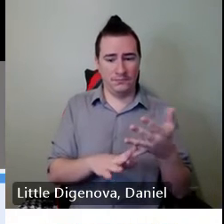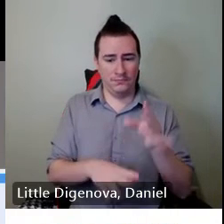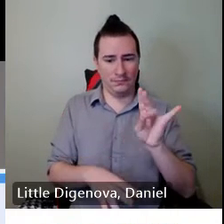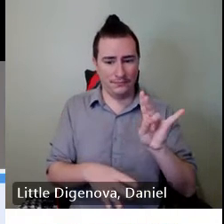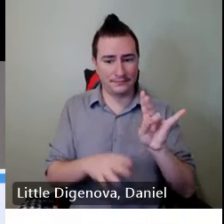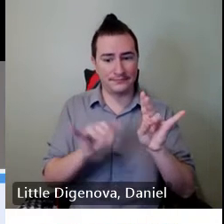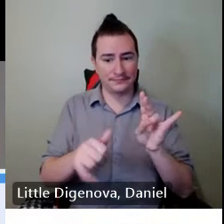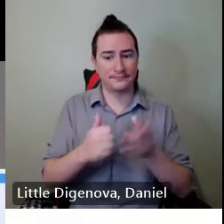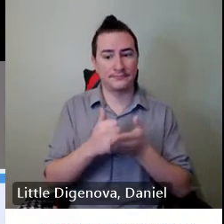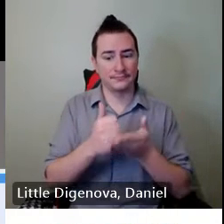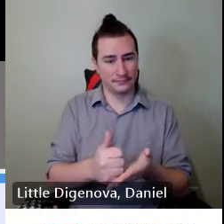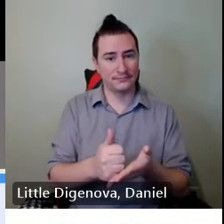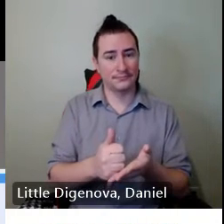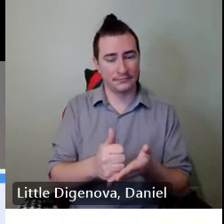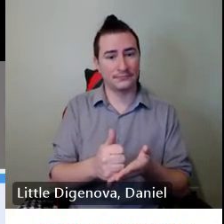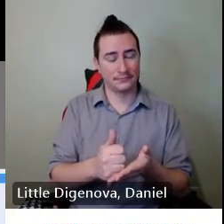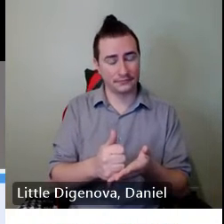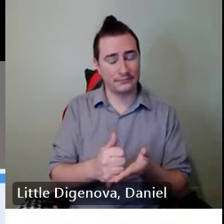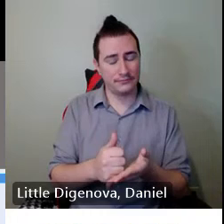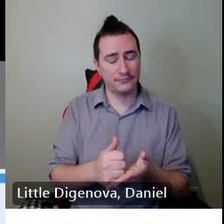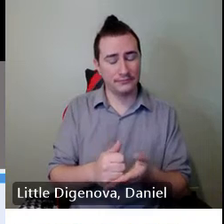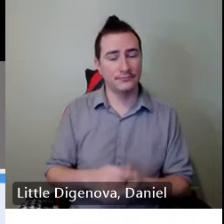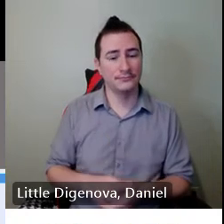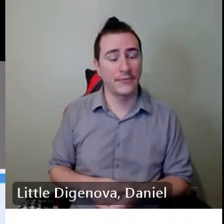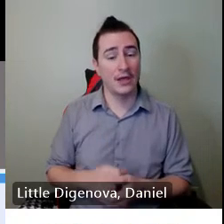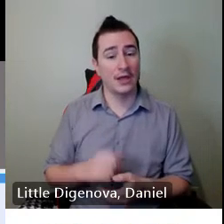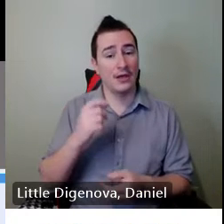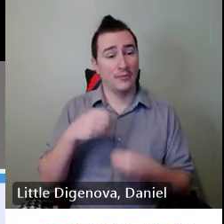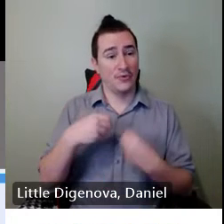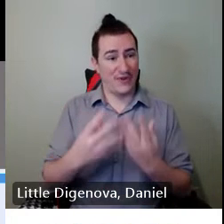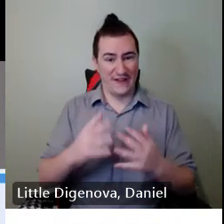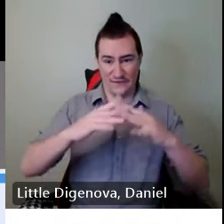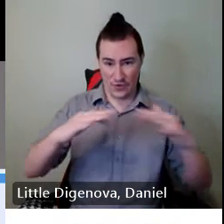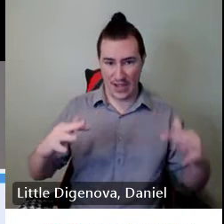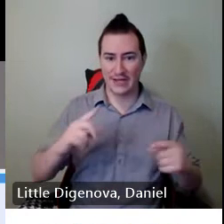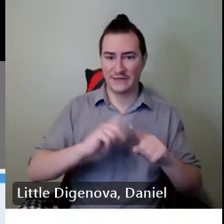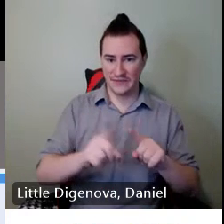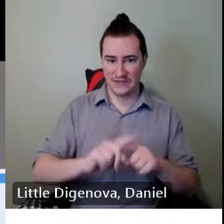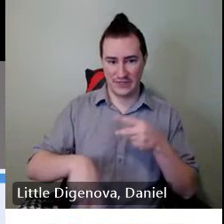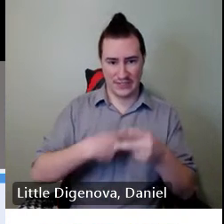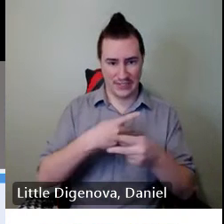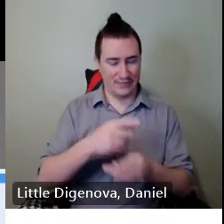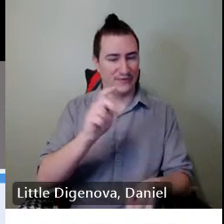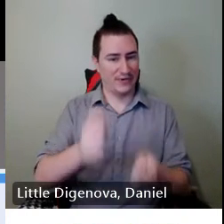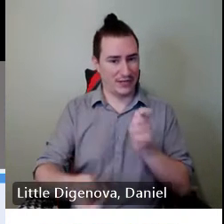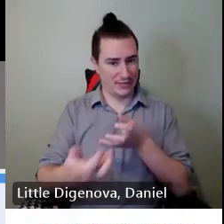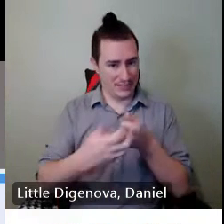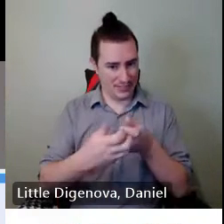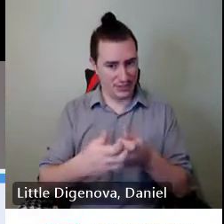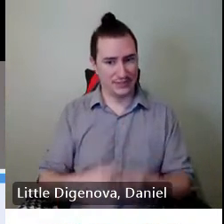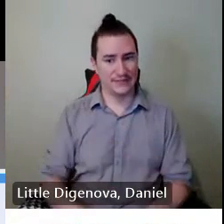for accommodations. Shelly, let's share some examples that fit in a few of these categories. Shelly: I think that would be helpful.